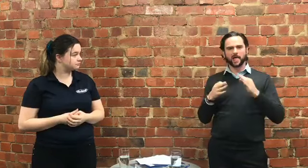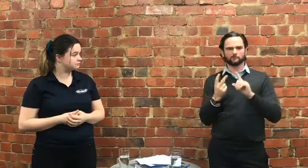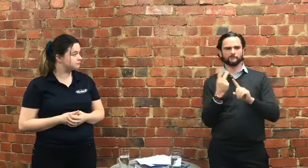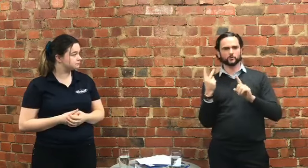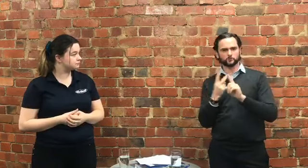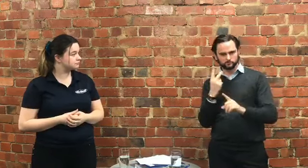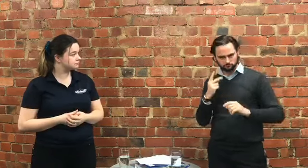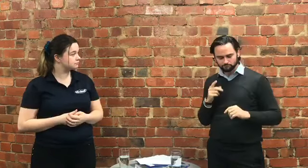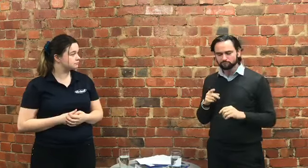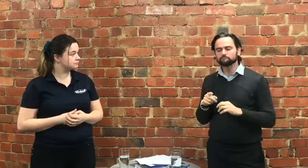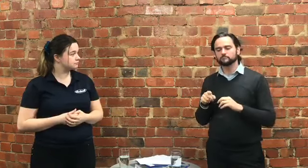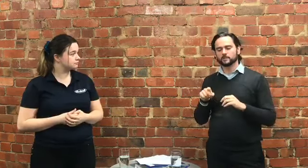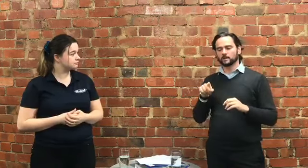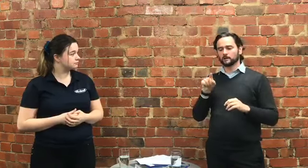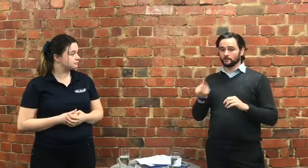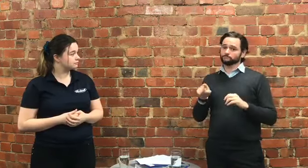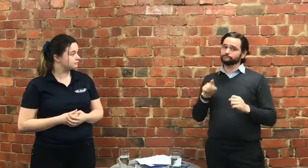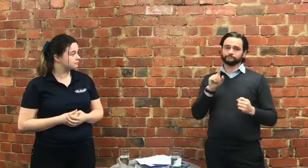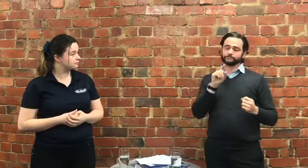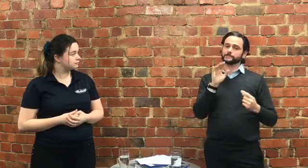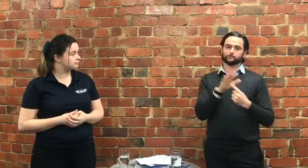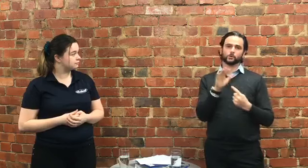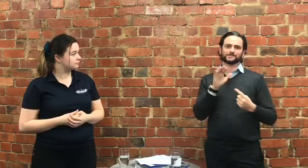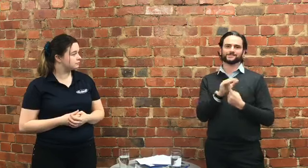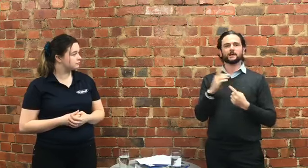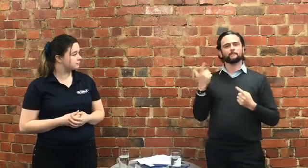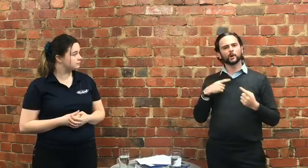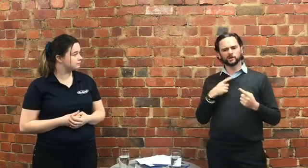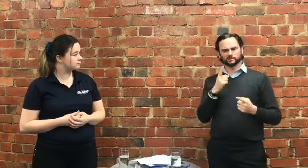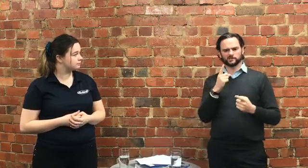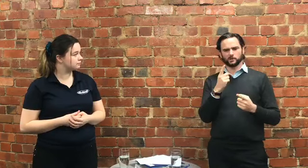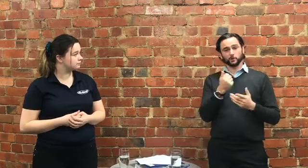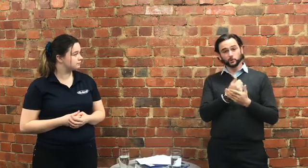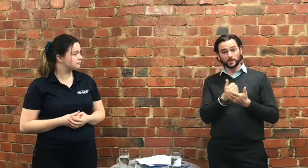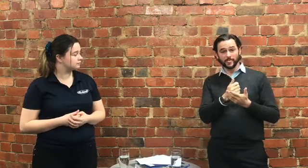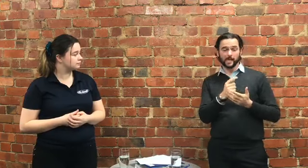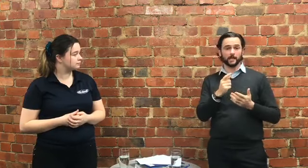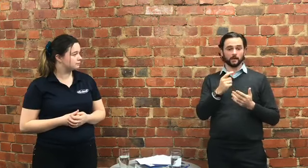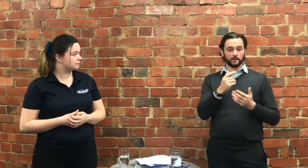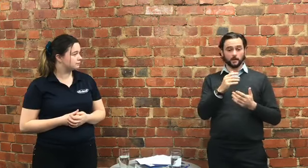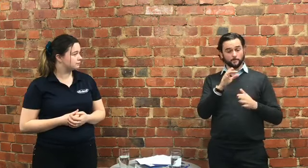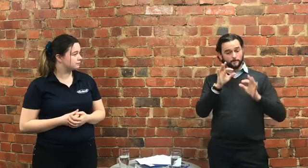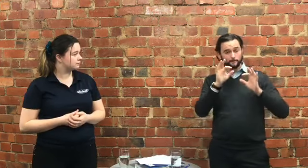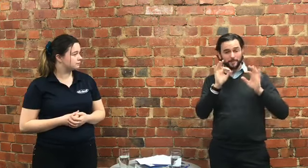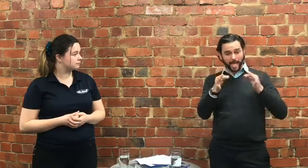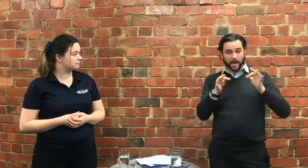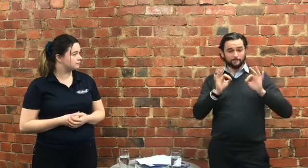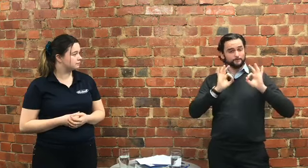Talking about the planning review now, that is important because usually